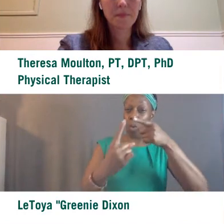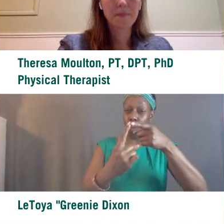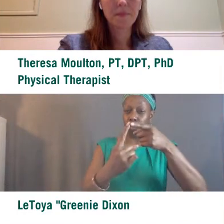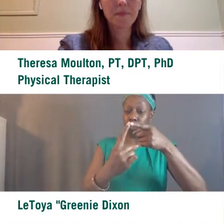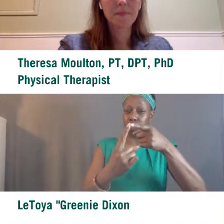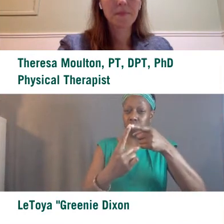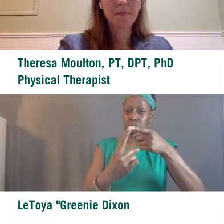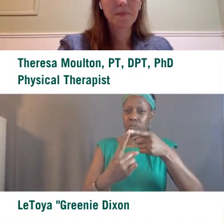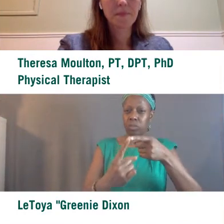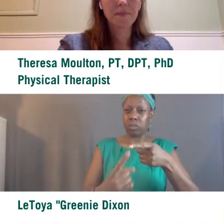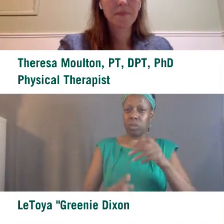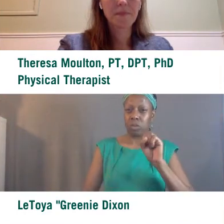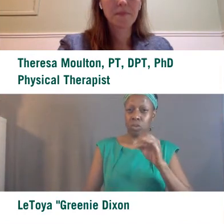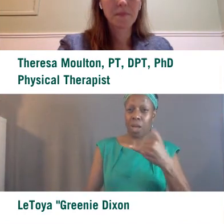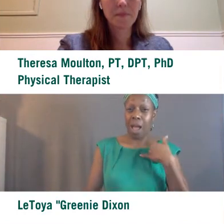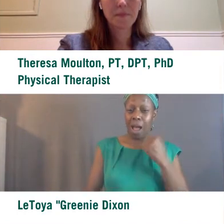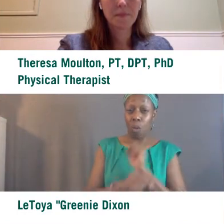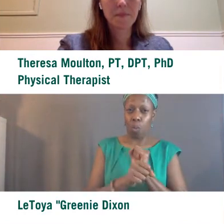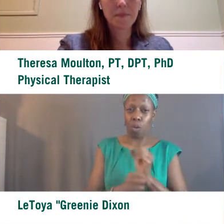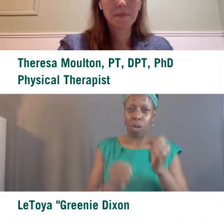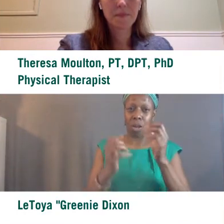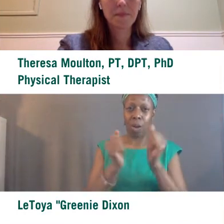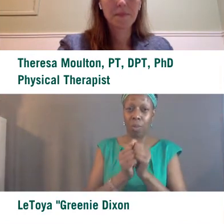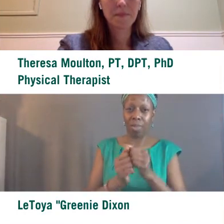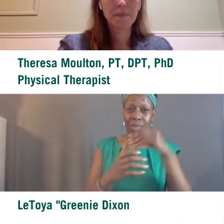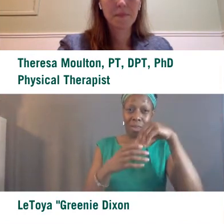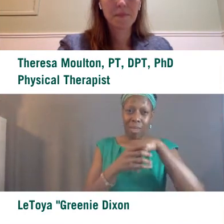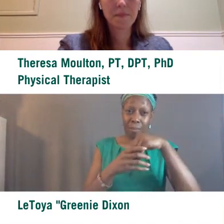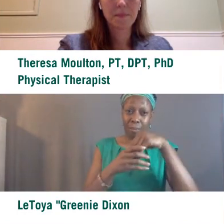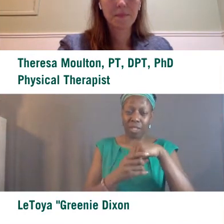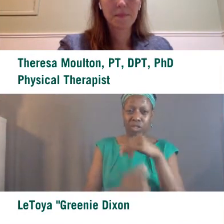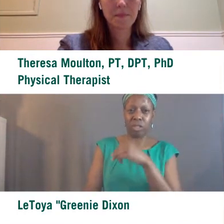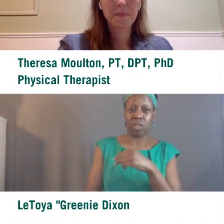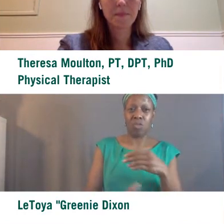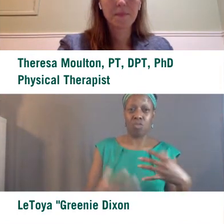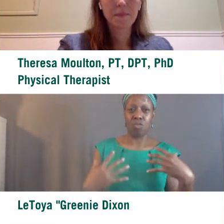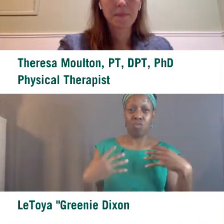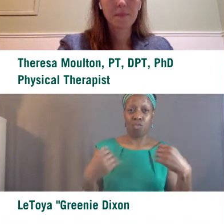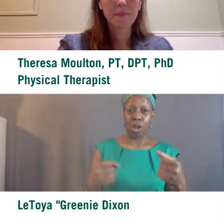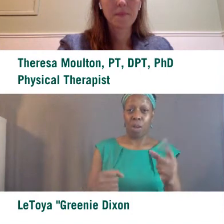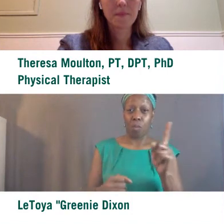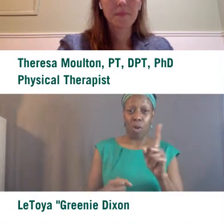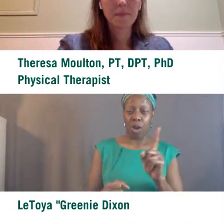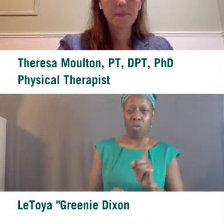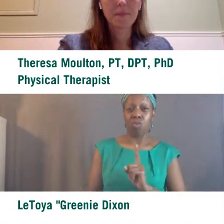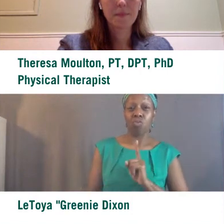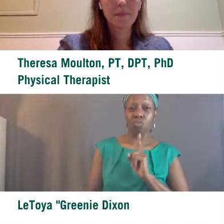So I work a lot in inpatient rehab where it really is intensive therapy.